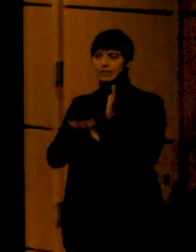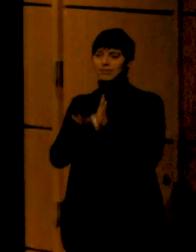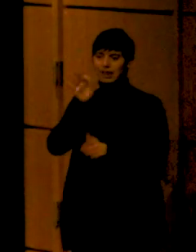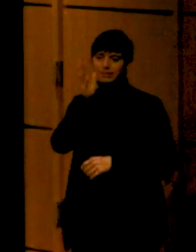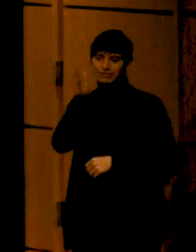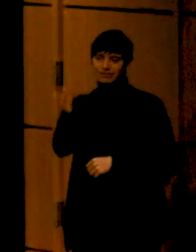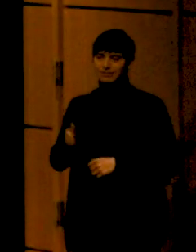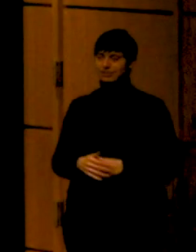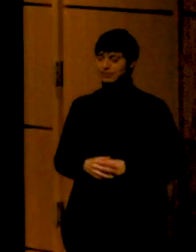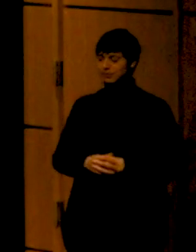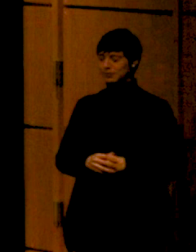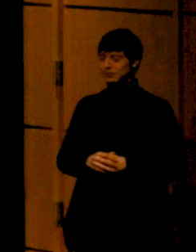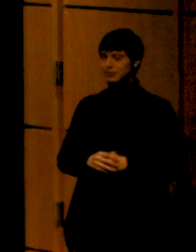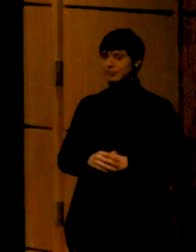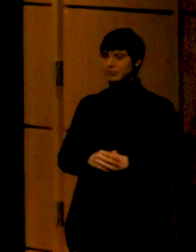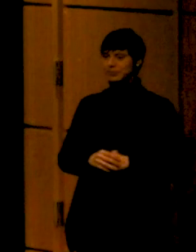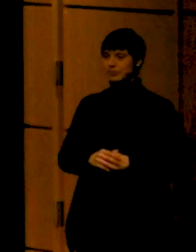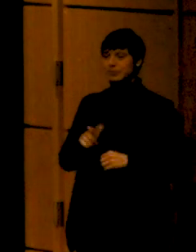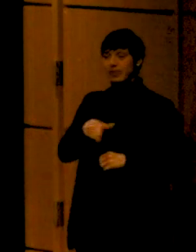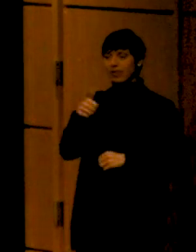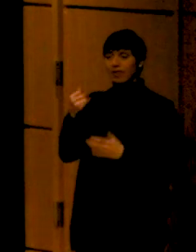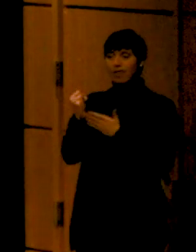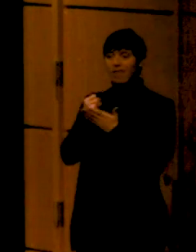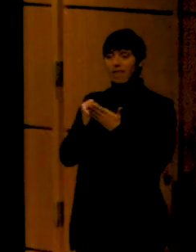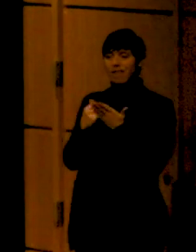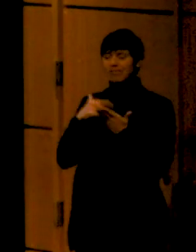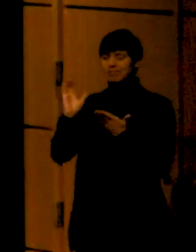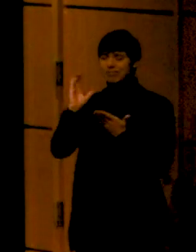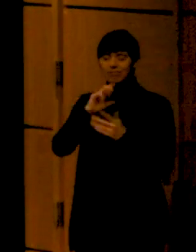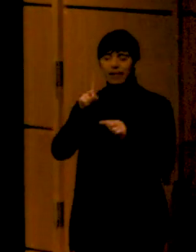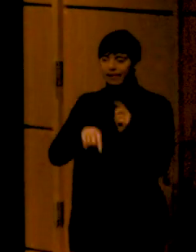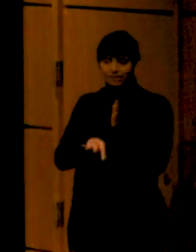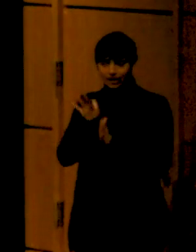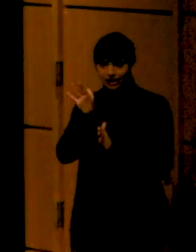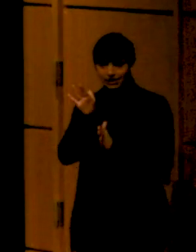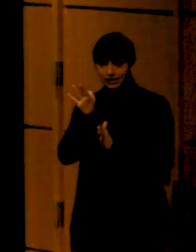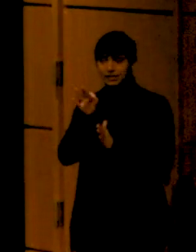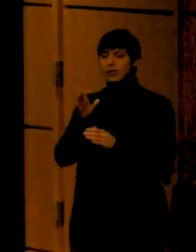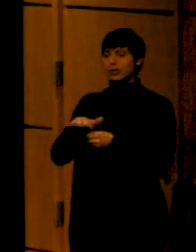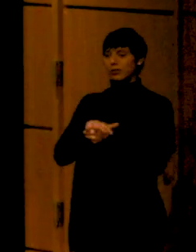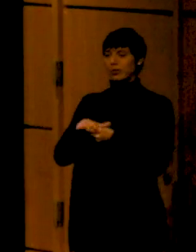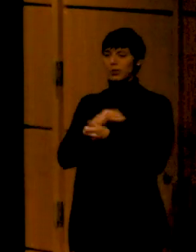The other work that I couldn't find made in 1980 is by a local artist who passed away